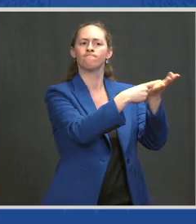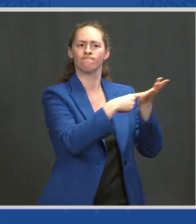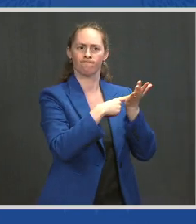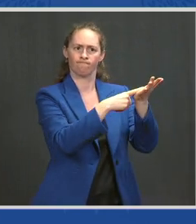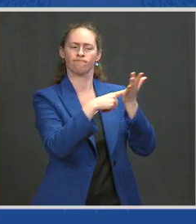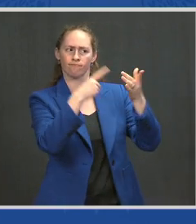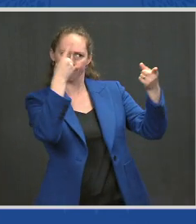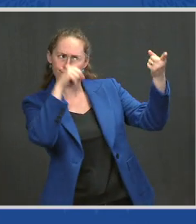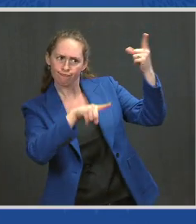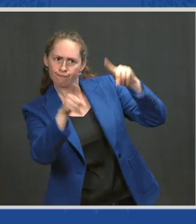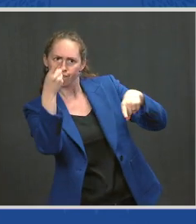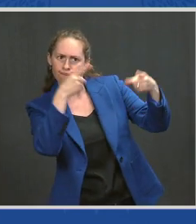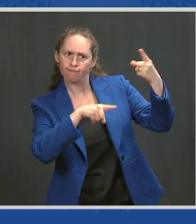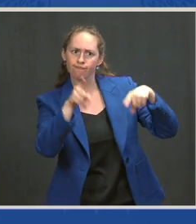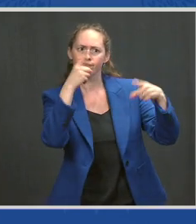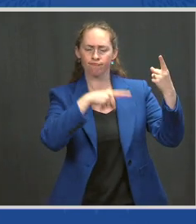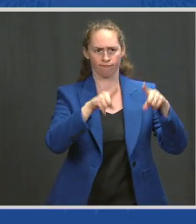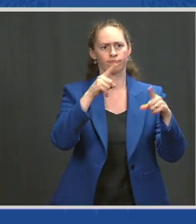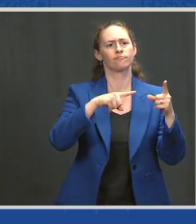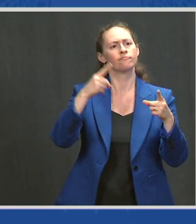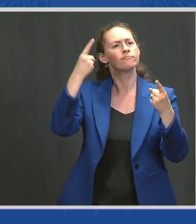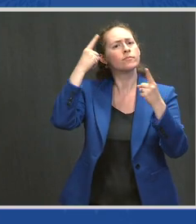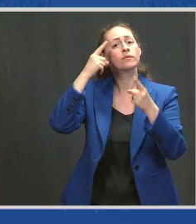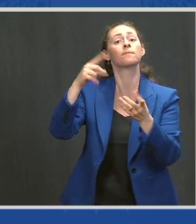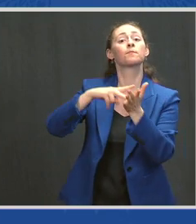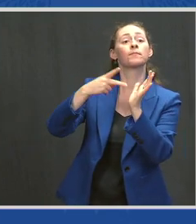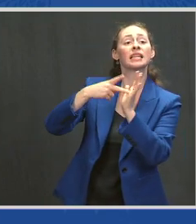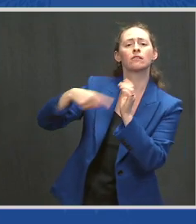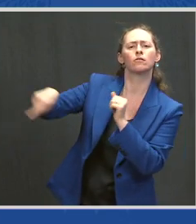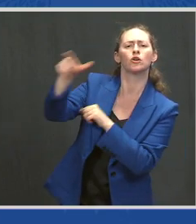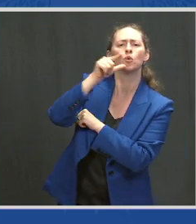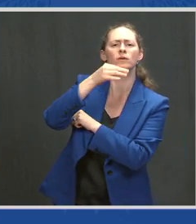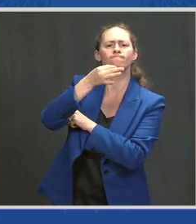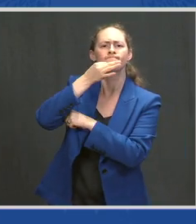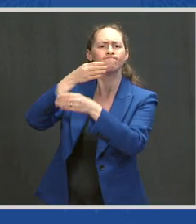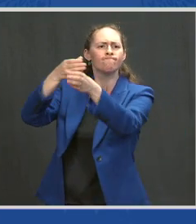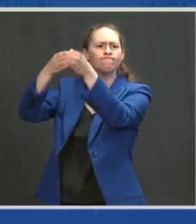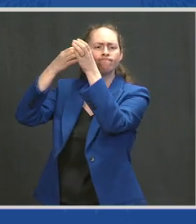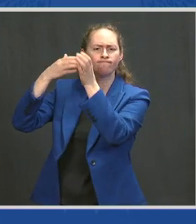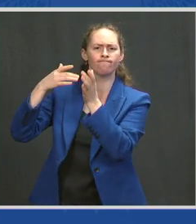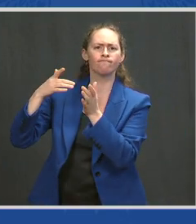get our military experts and our -- our diplomats together to work on a mechanism